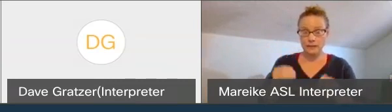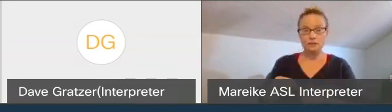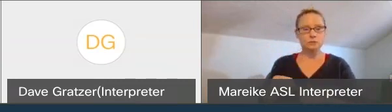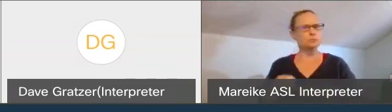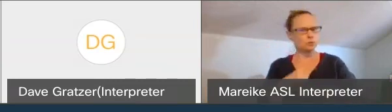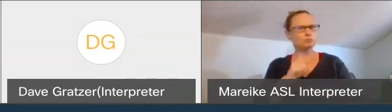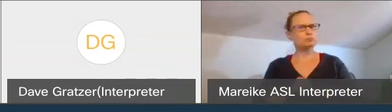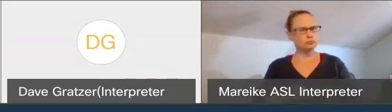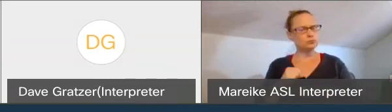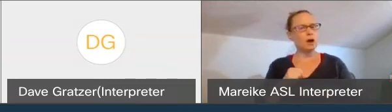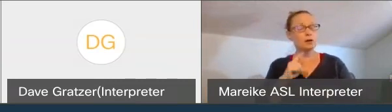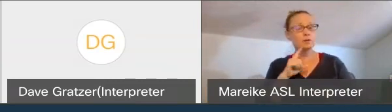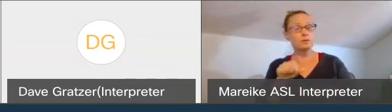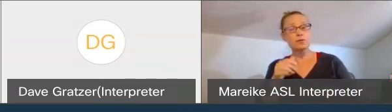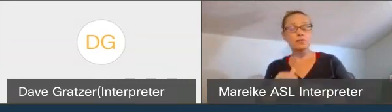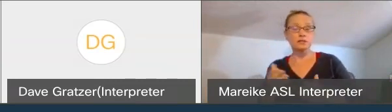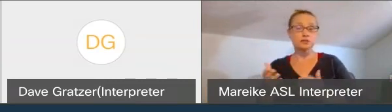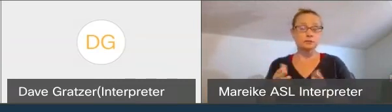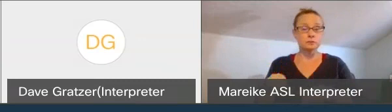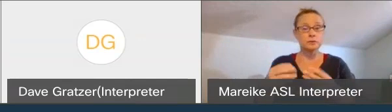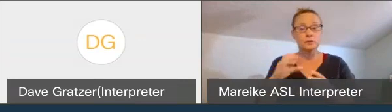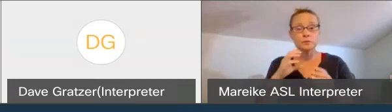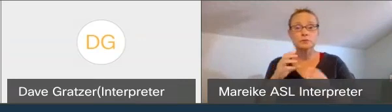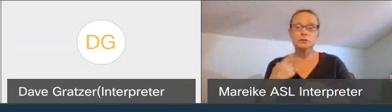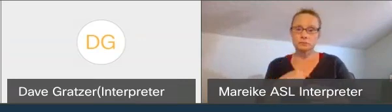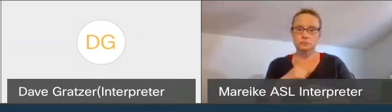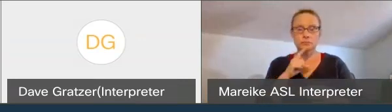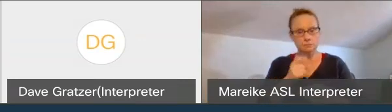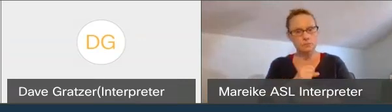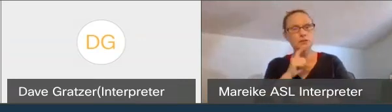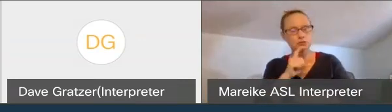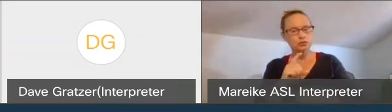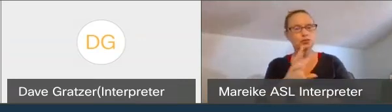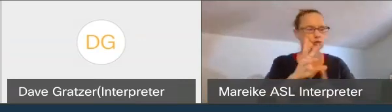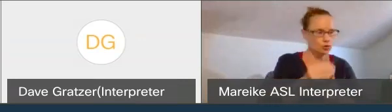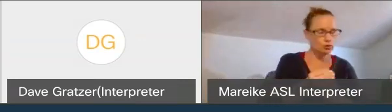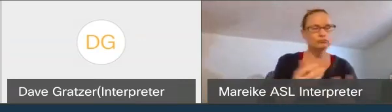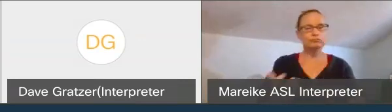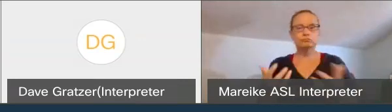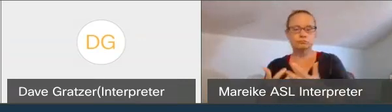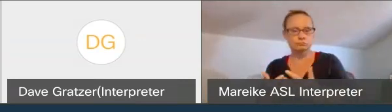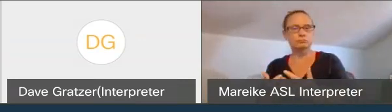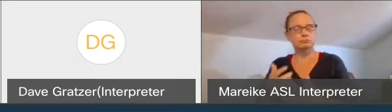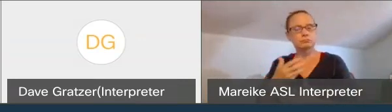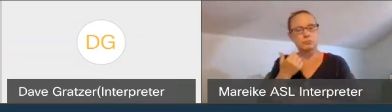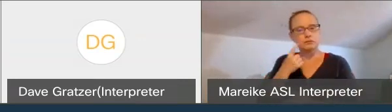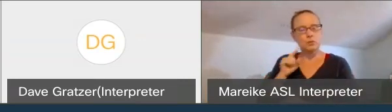besides service provider communication, is the client's ability to choose a partner treatment program works best for them.